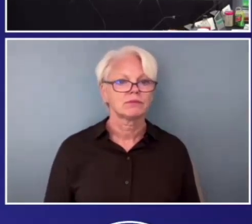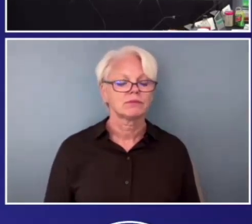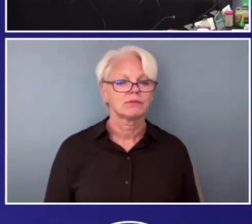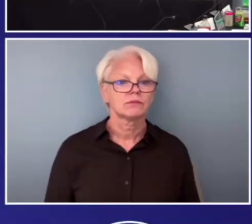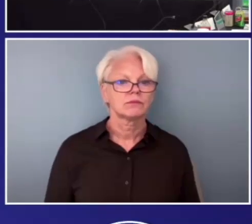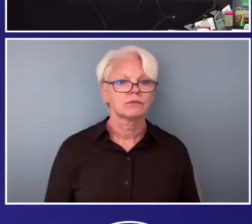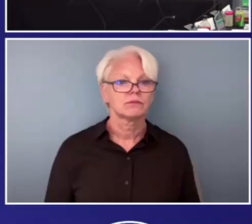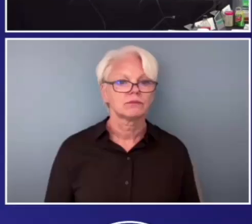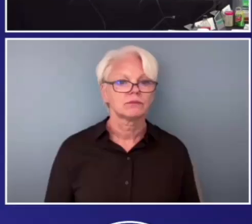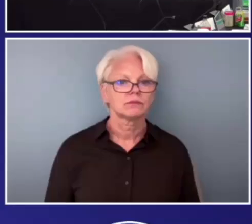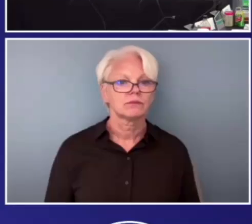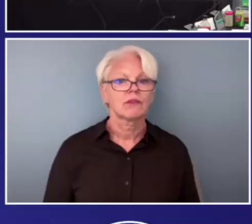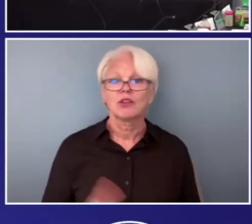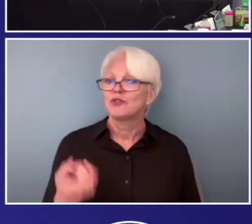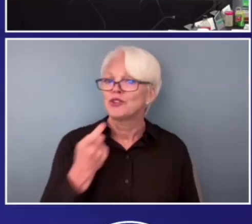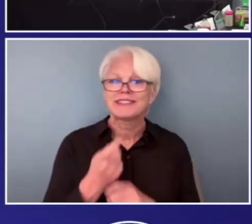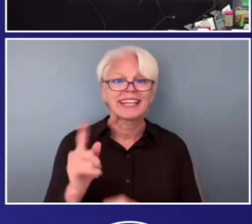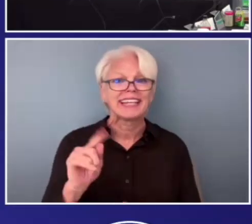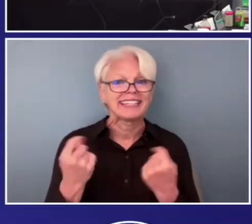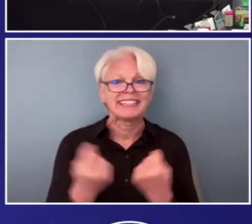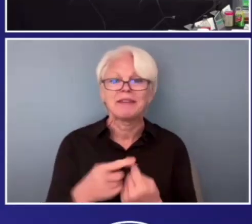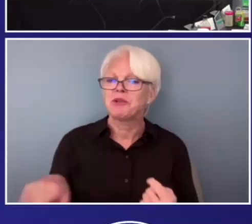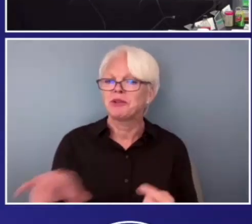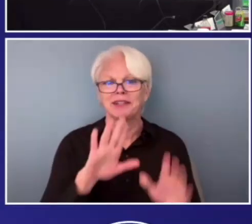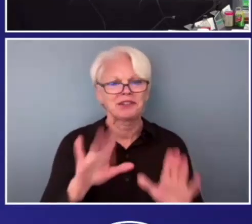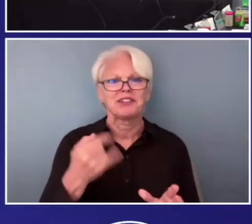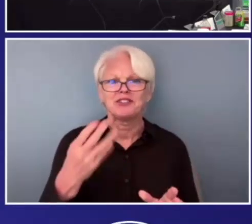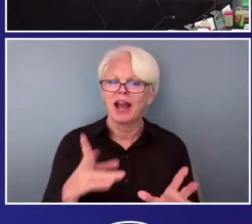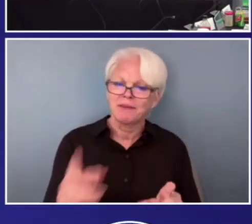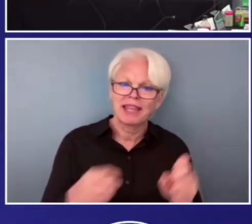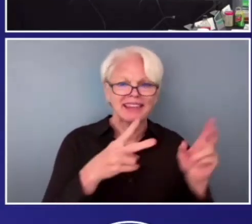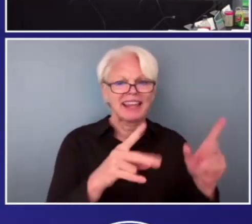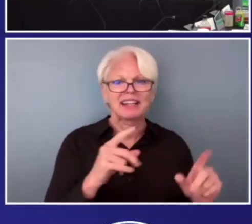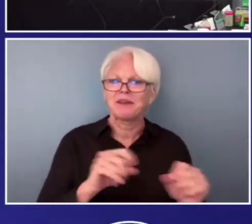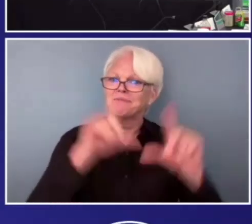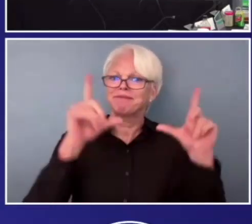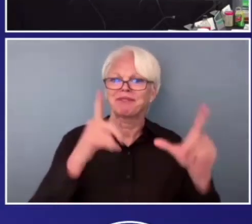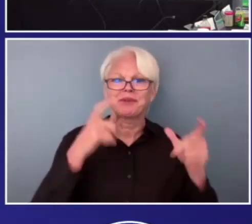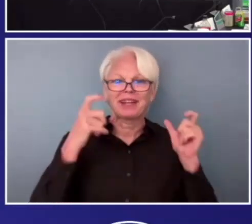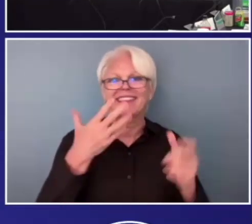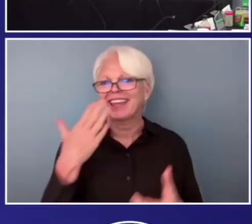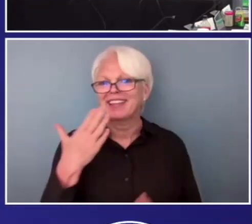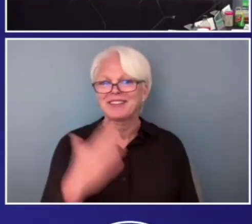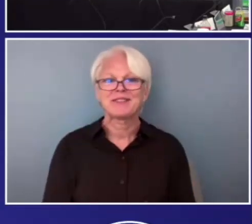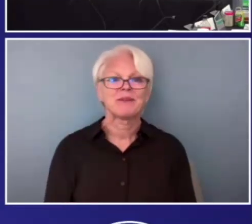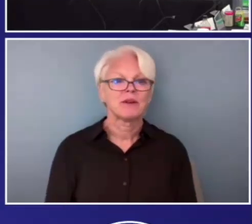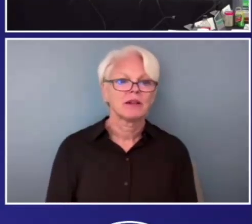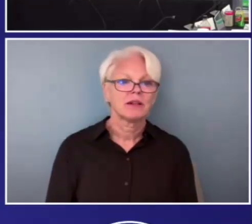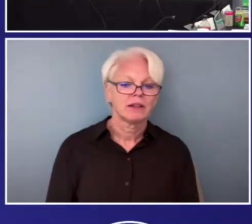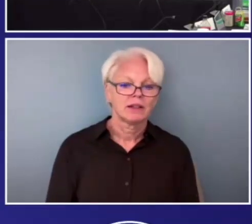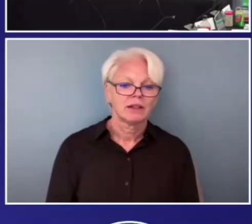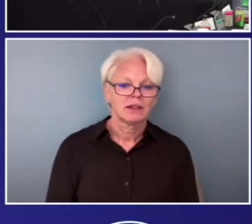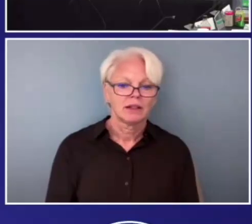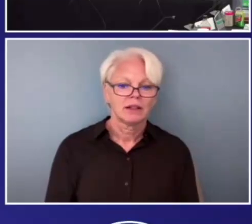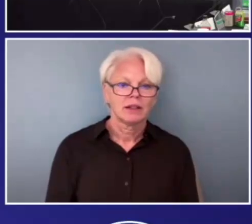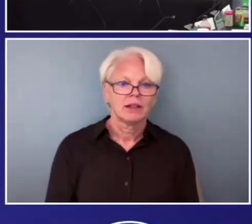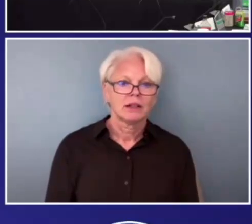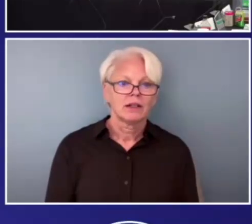Just kidding, team. But you did a really good job of getting that up there very fast. So, thank you. And I think we could do a